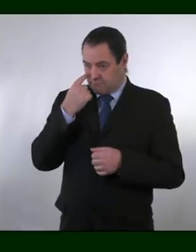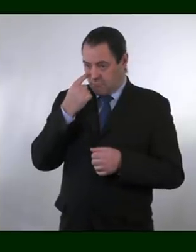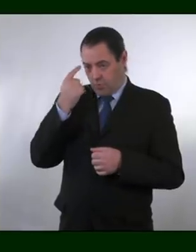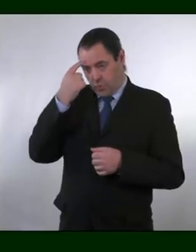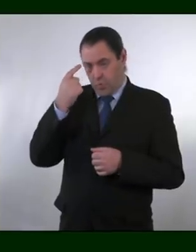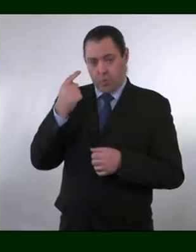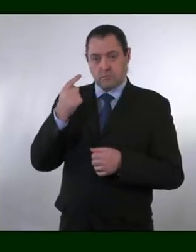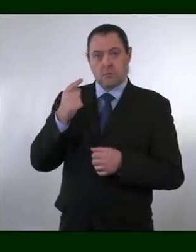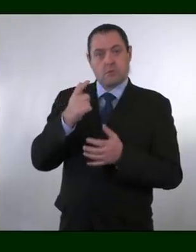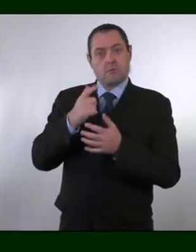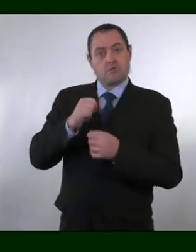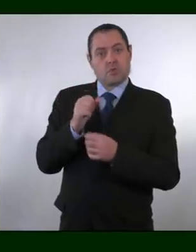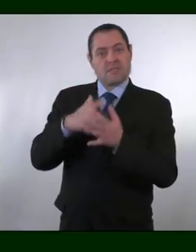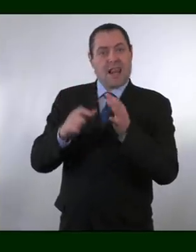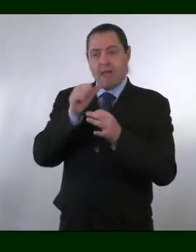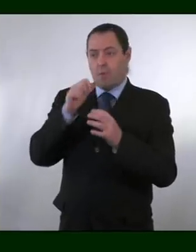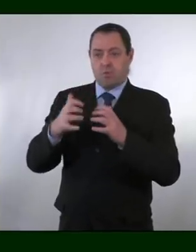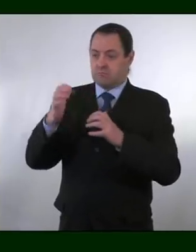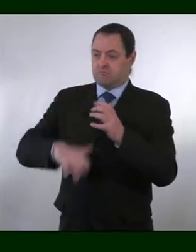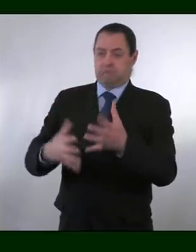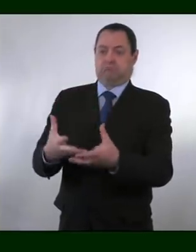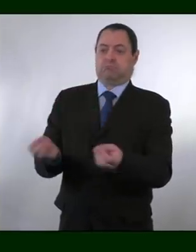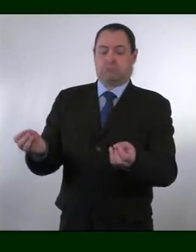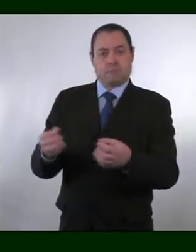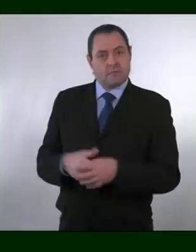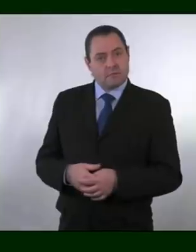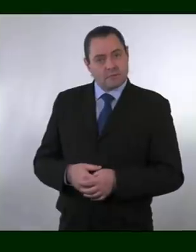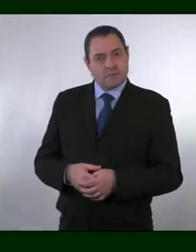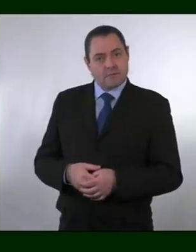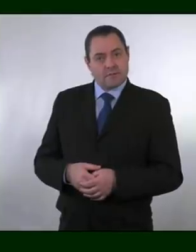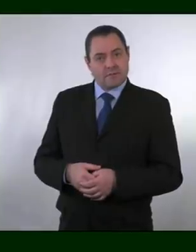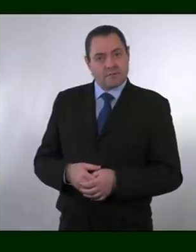Labour. I think the right hon. and learned Gentleman is quite right: there can be great